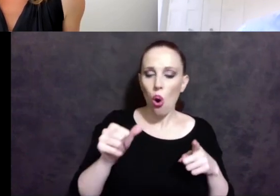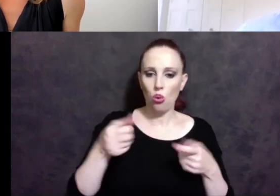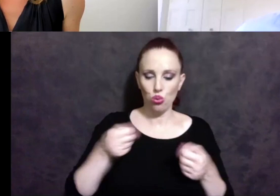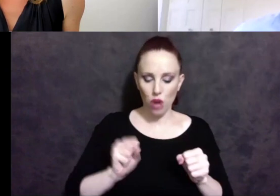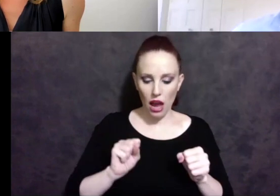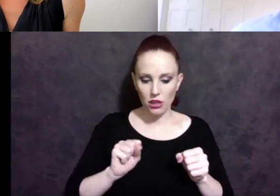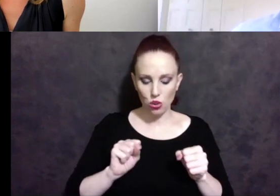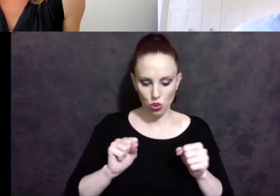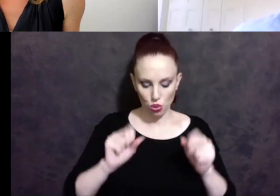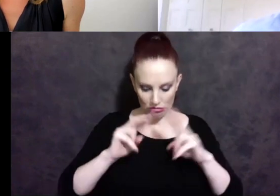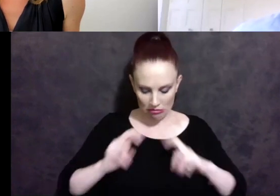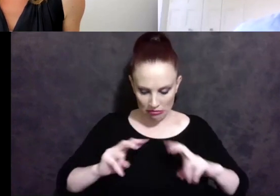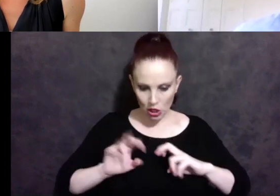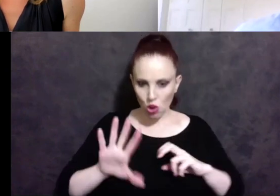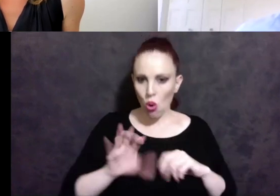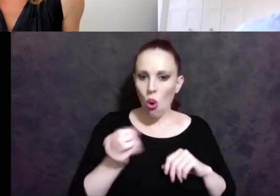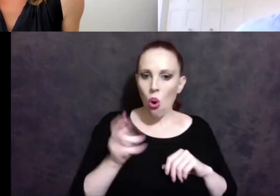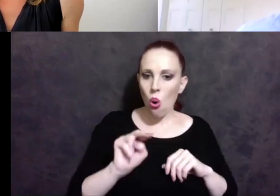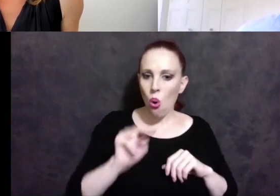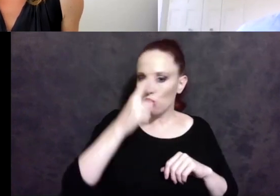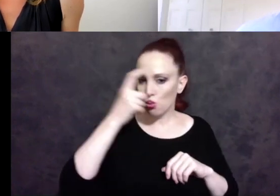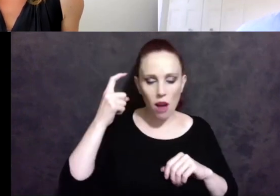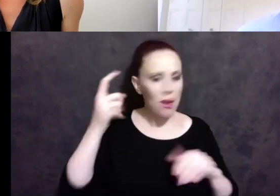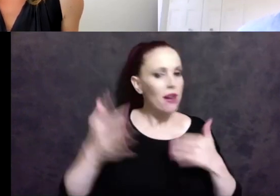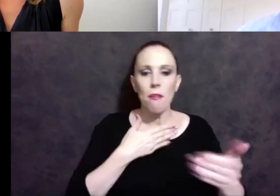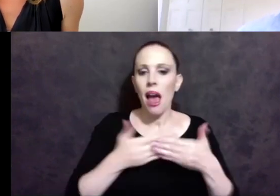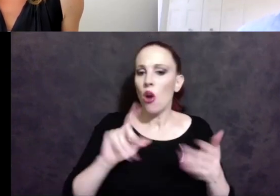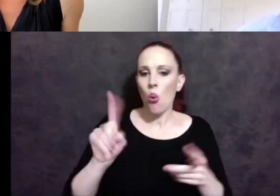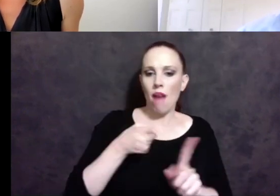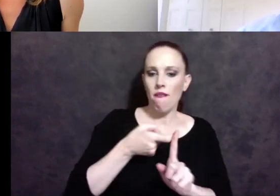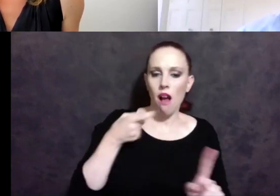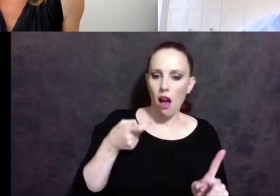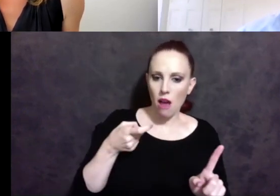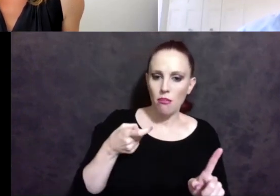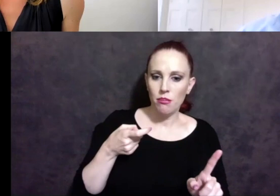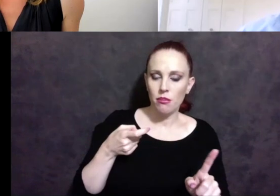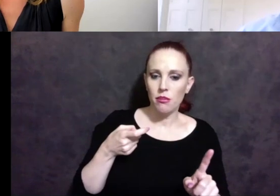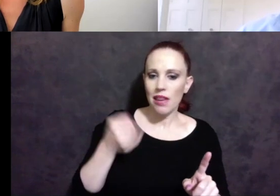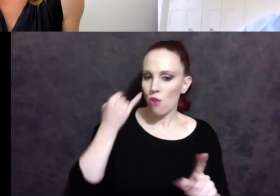regardless of what that source might be, when you are interacting with someone, you could